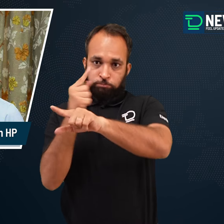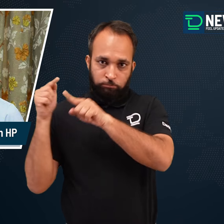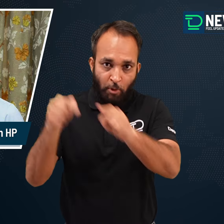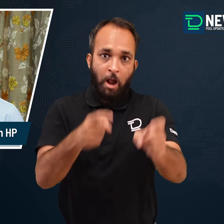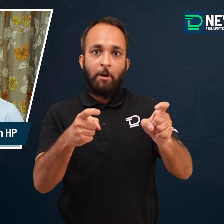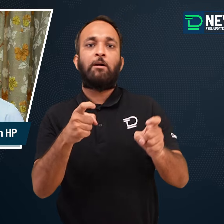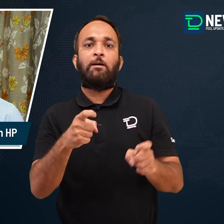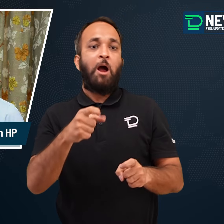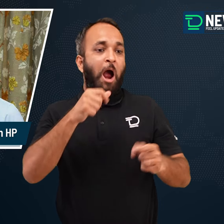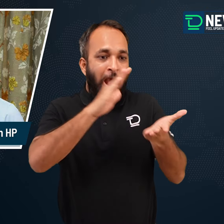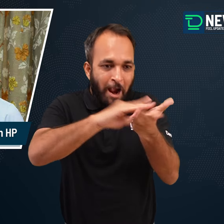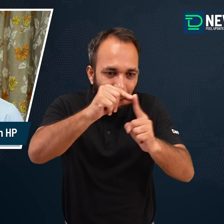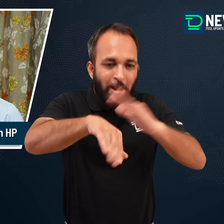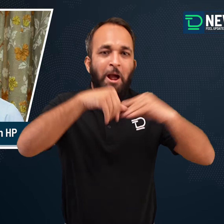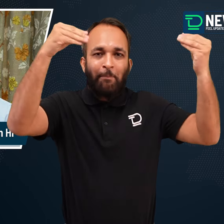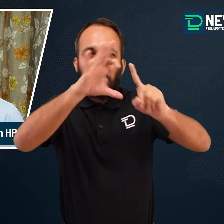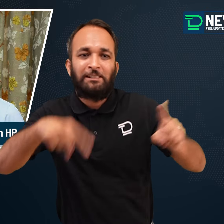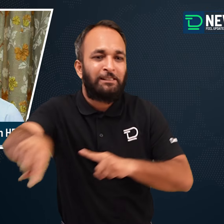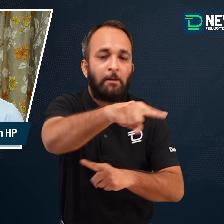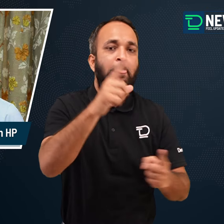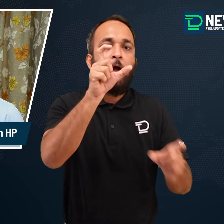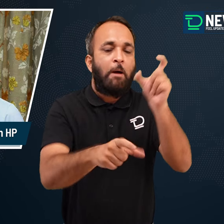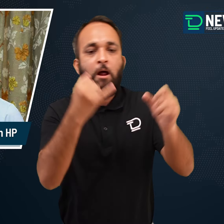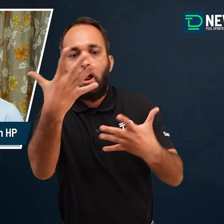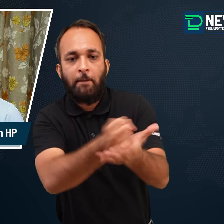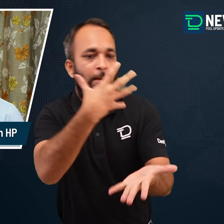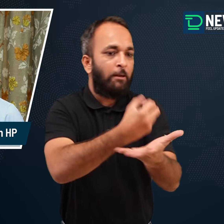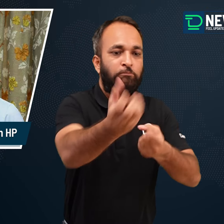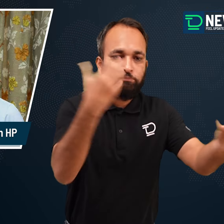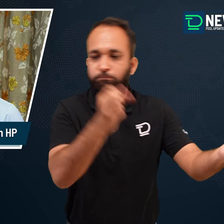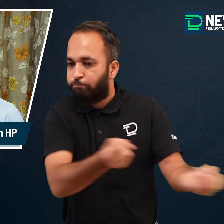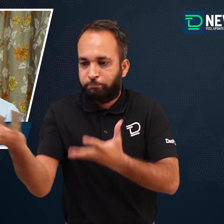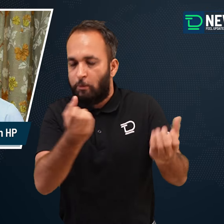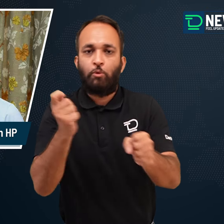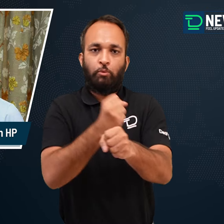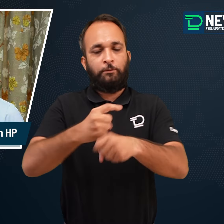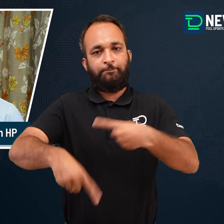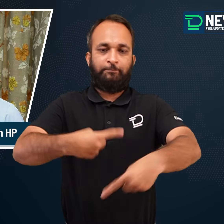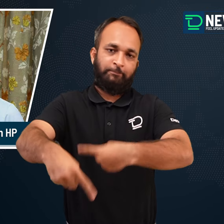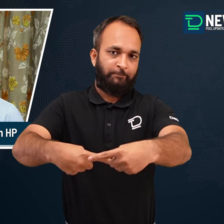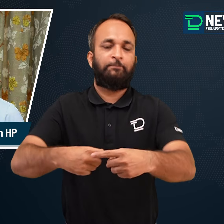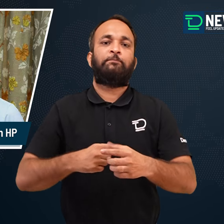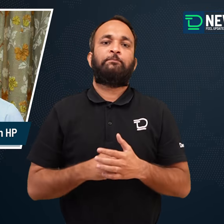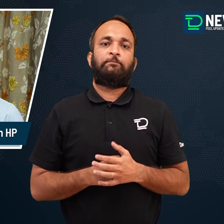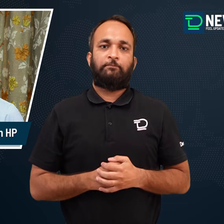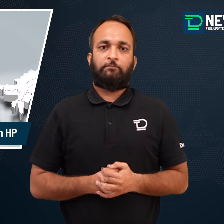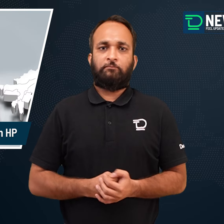Attempts are being made to rescue the trapped people by bringing in helicopters.